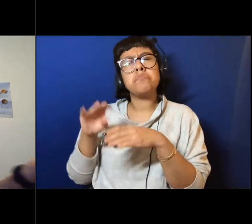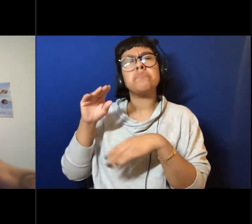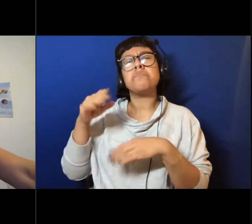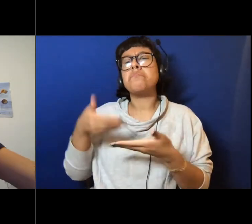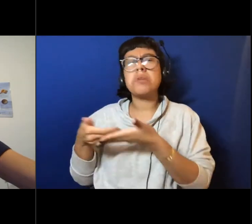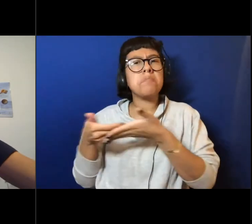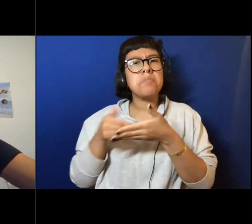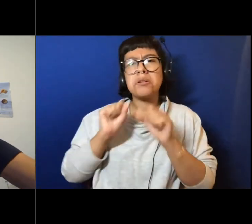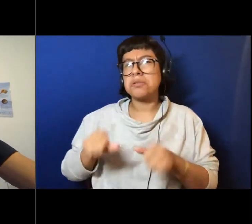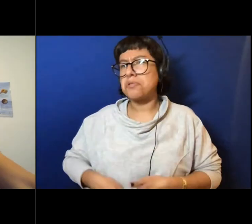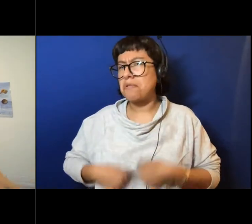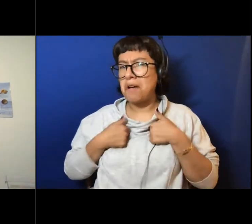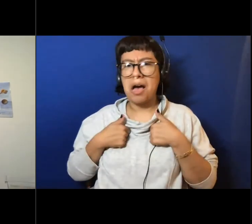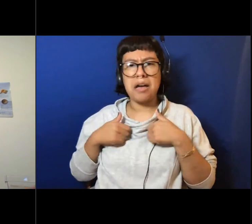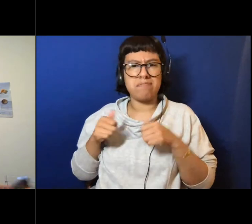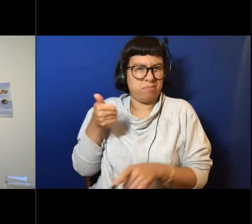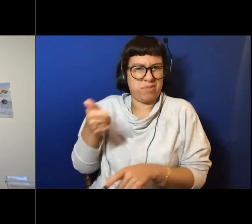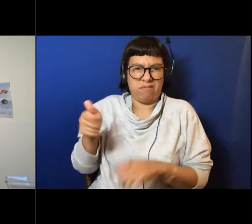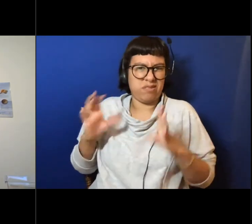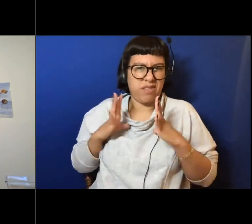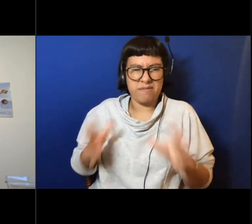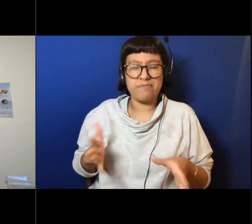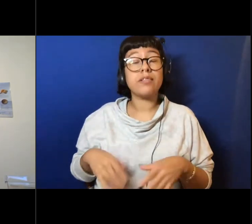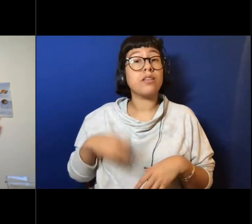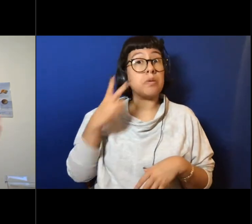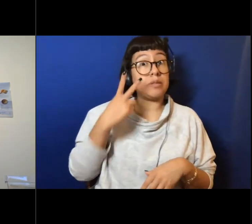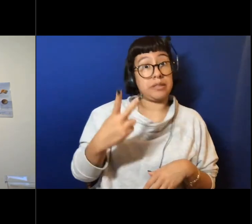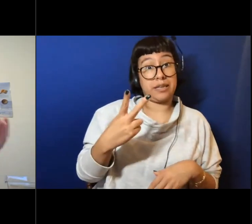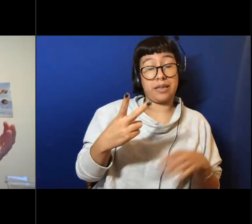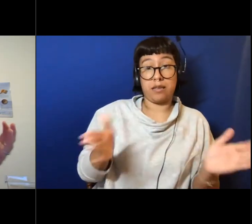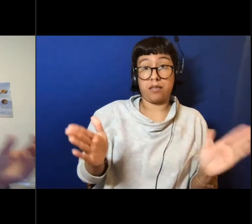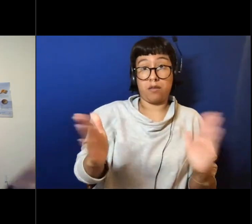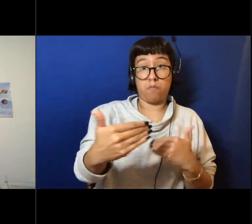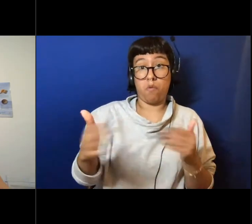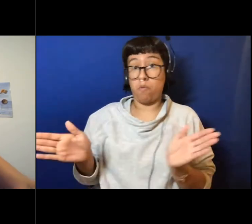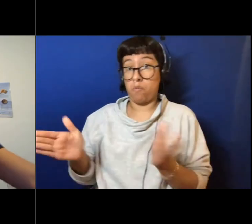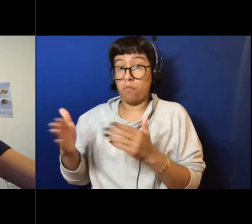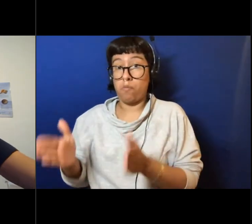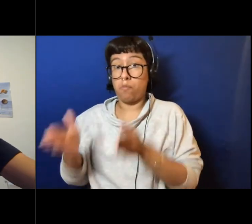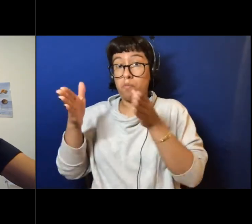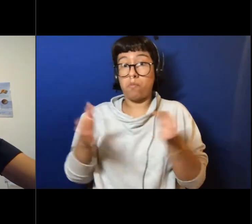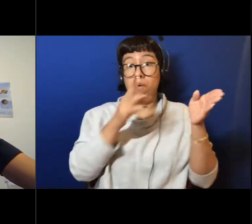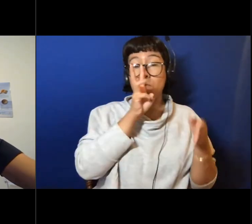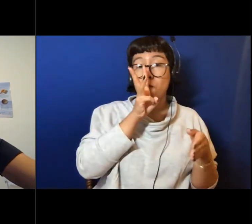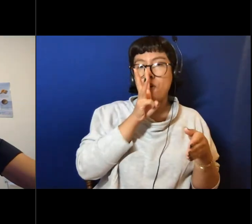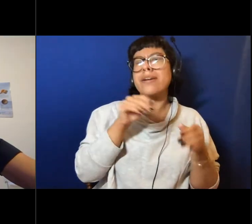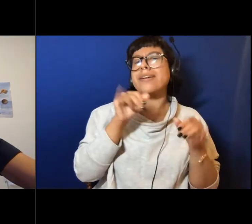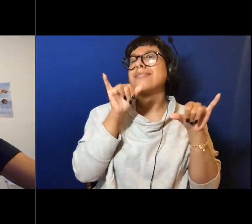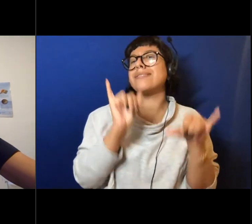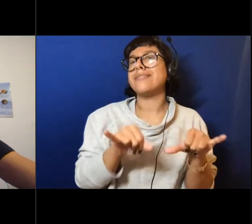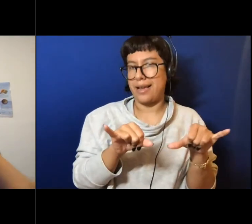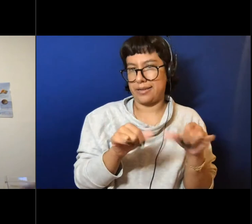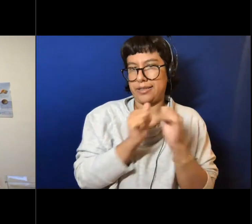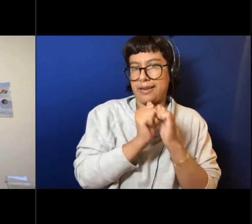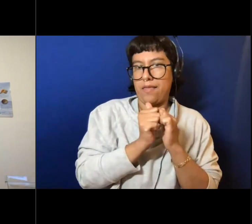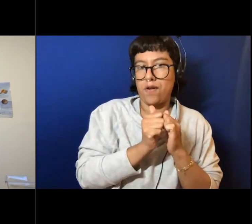So obviously, some of the oysters I put in the tanks were in pairs and clusters. But these oysters have been a single oyster for a while.